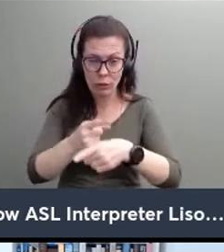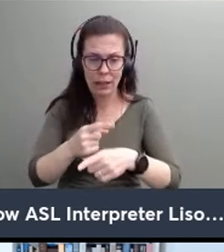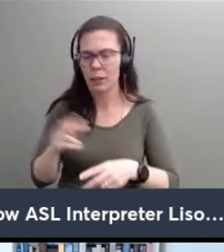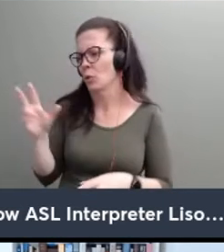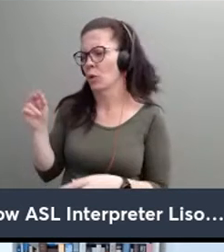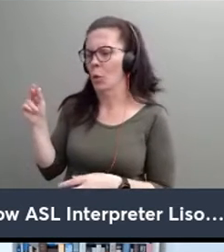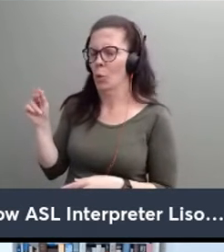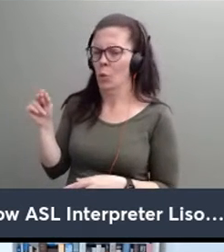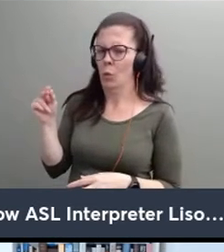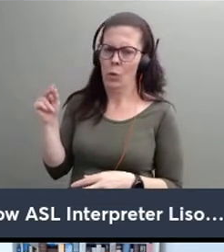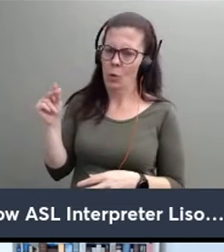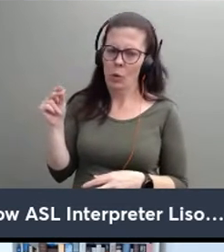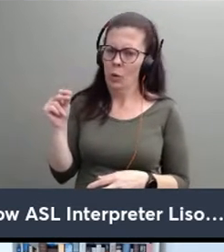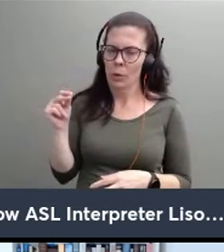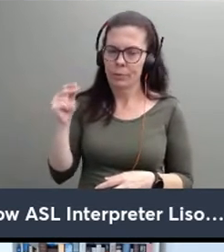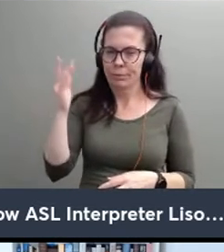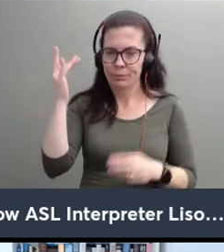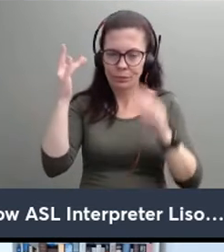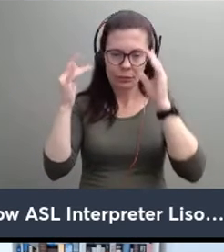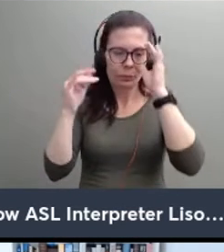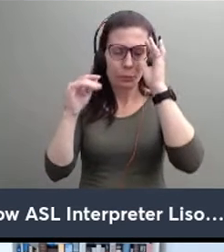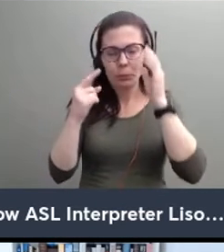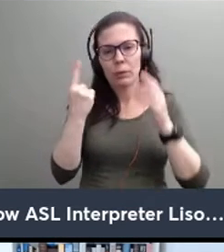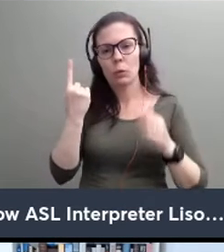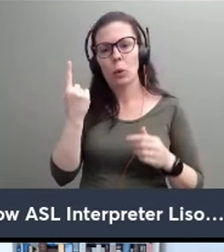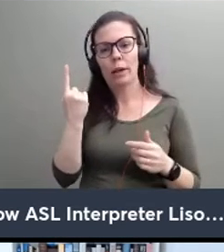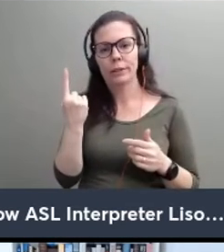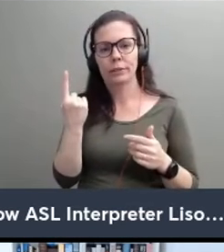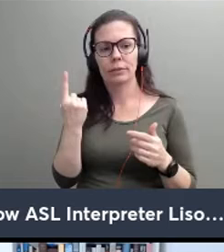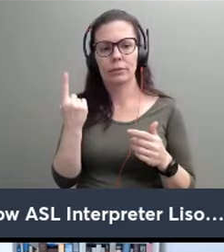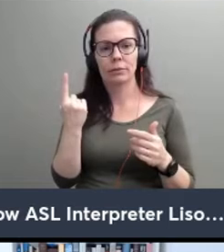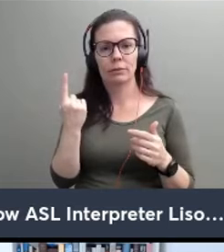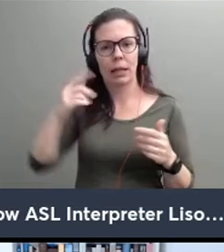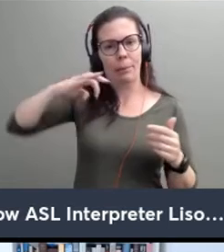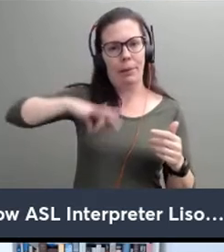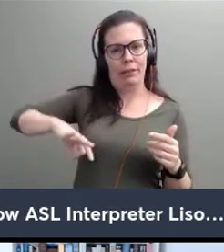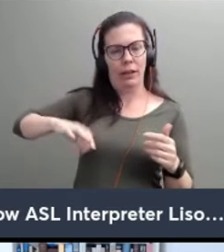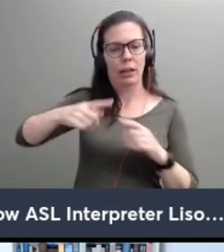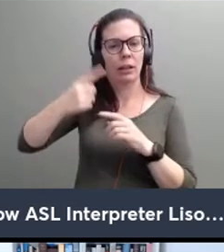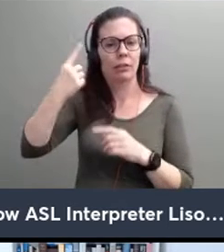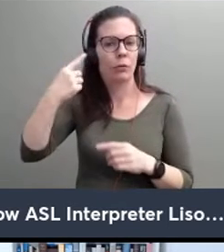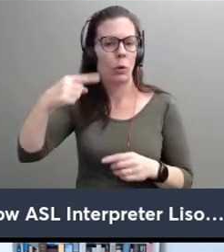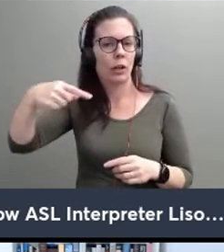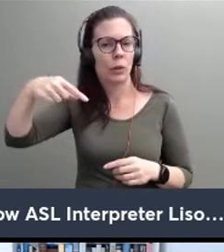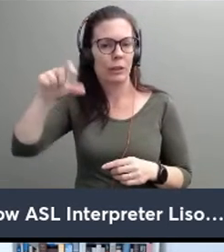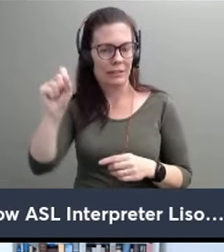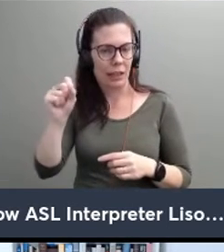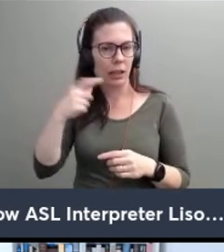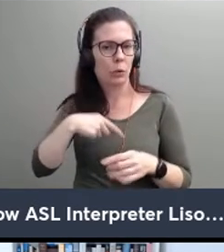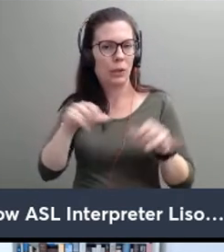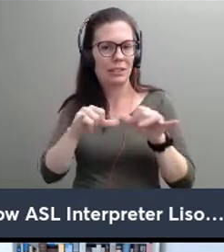Because that is one big advantage with QuickSight, is we scale with you.